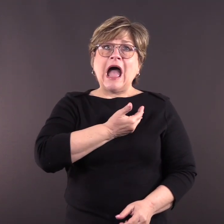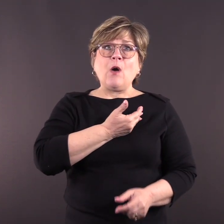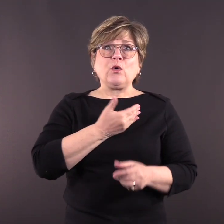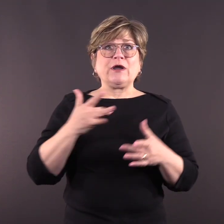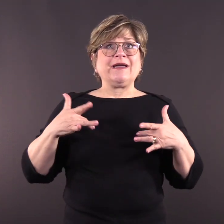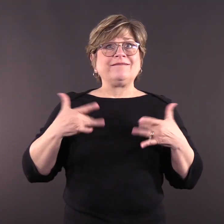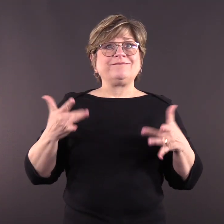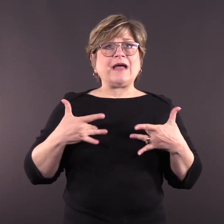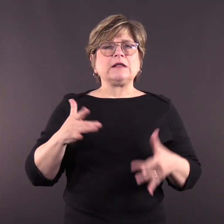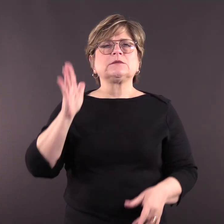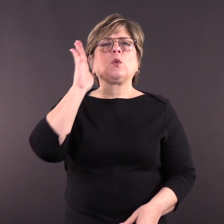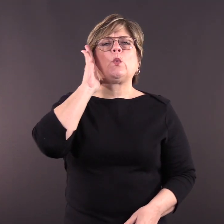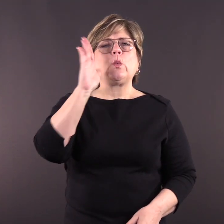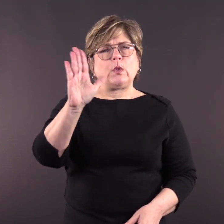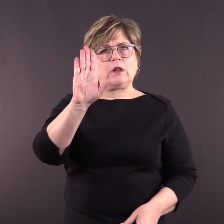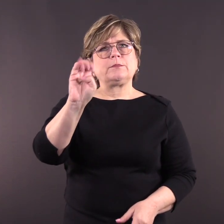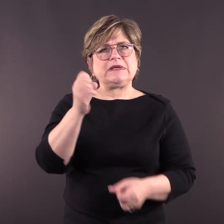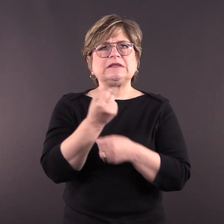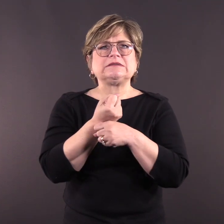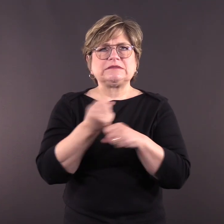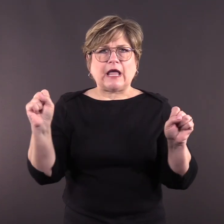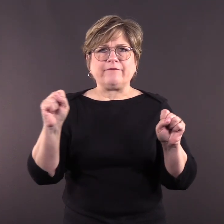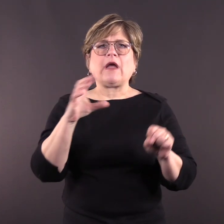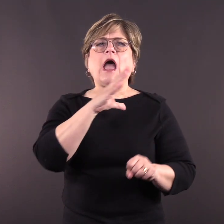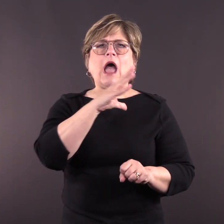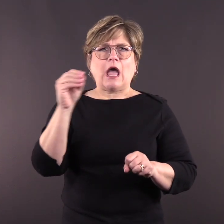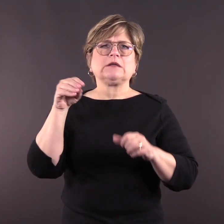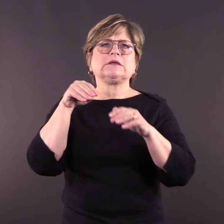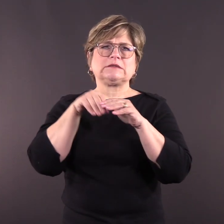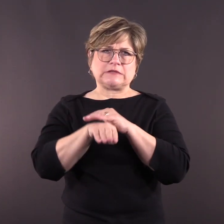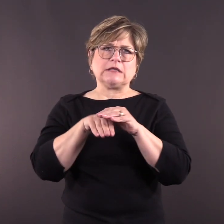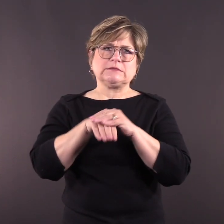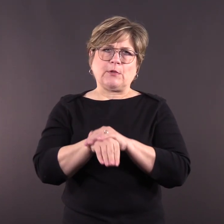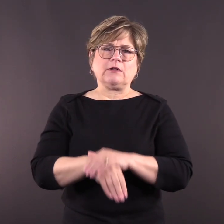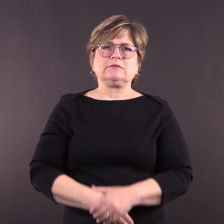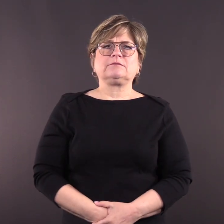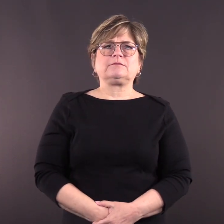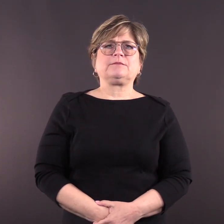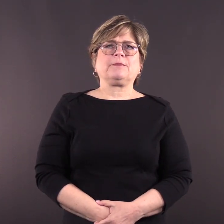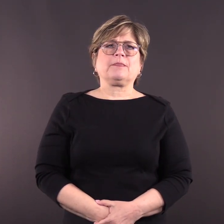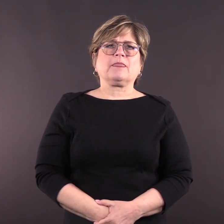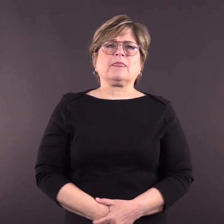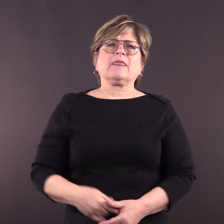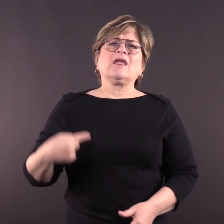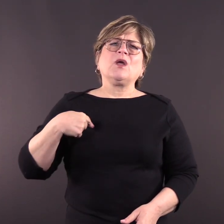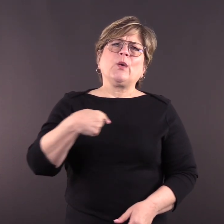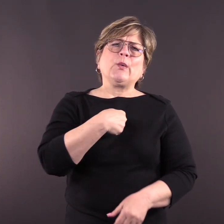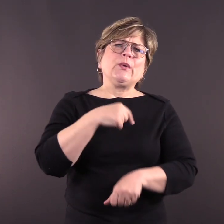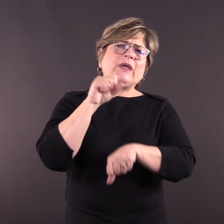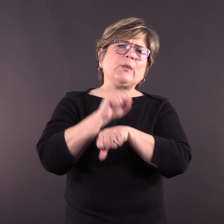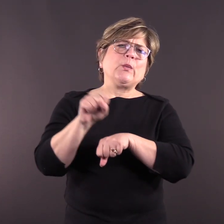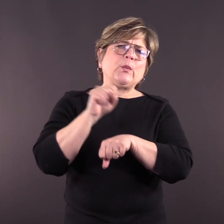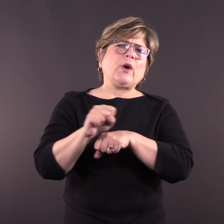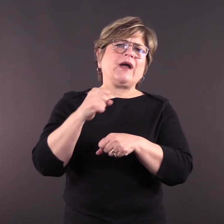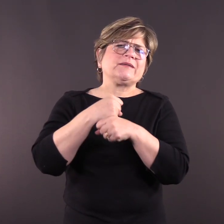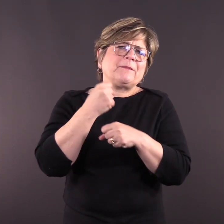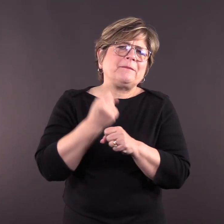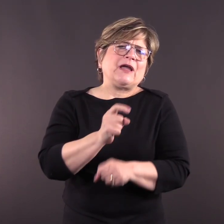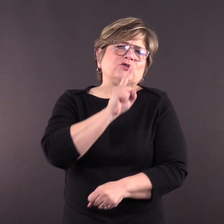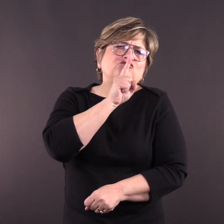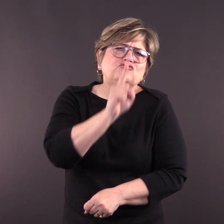3. Our events will be safe and accessible